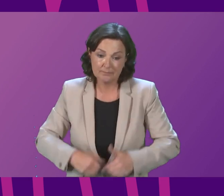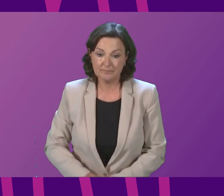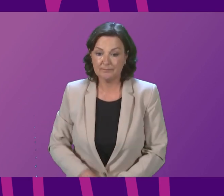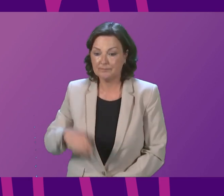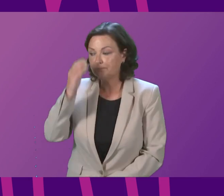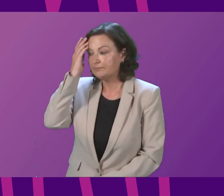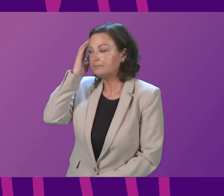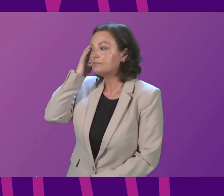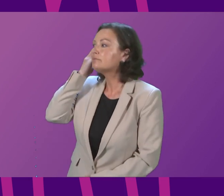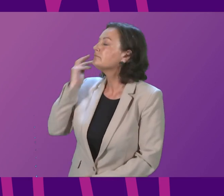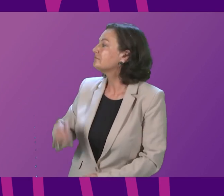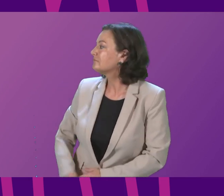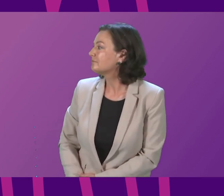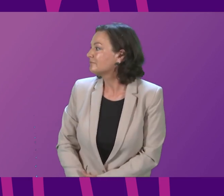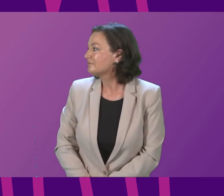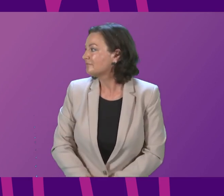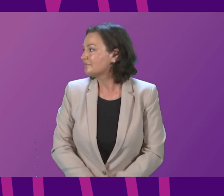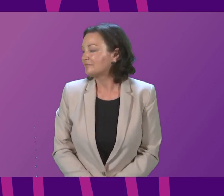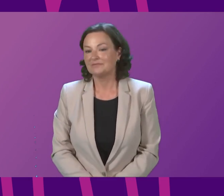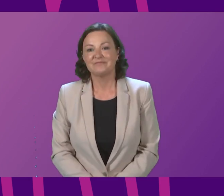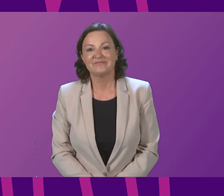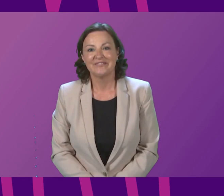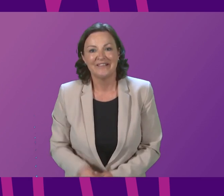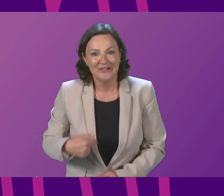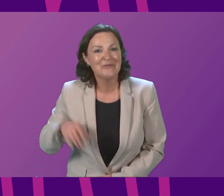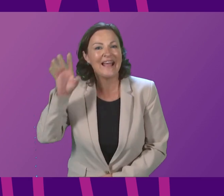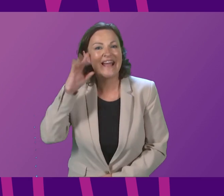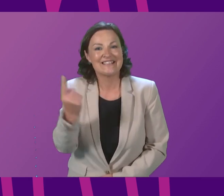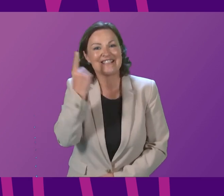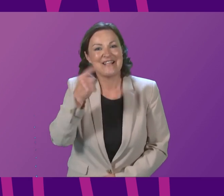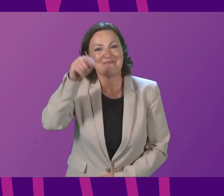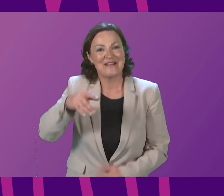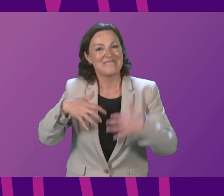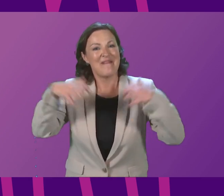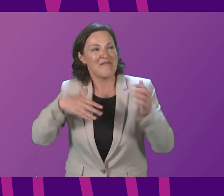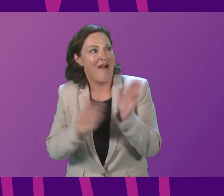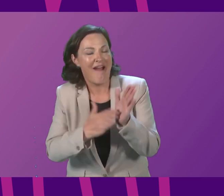We can hear the north-east contingent in Parliament loudly and clearly. All bids will be treated extremely seriously.